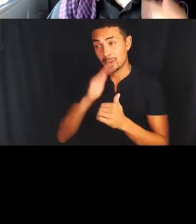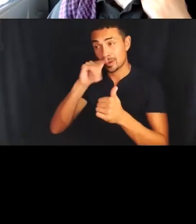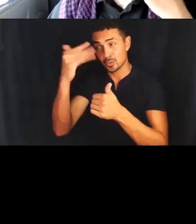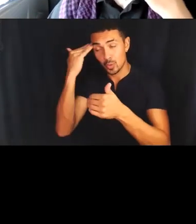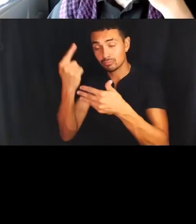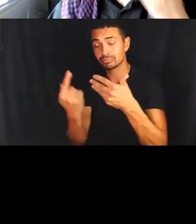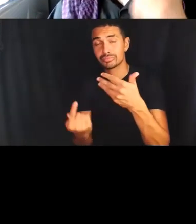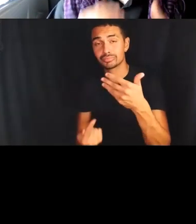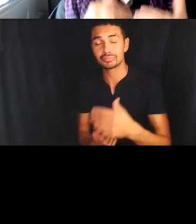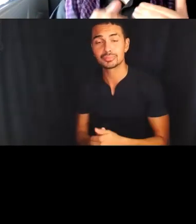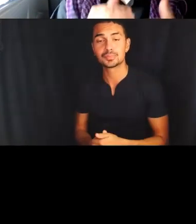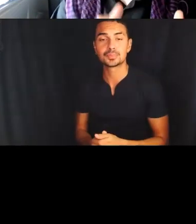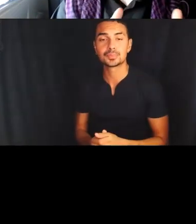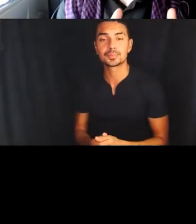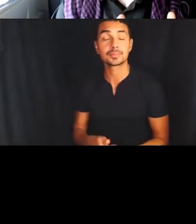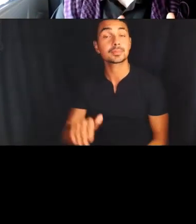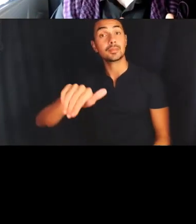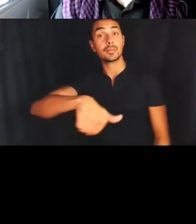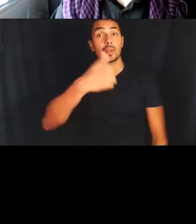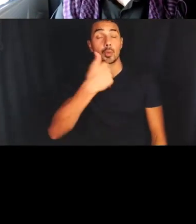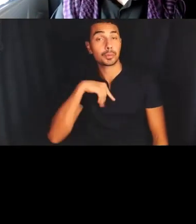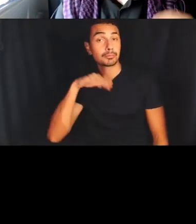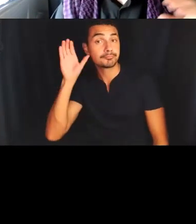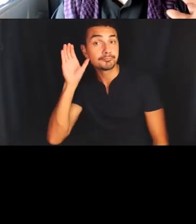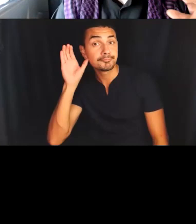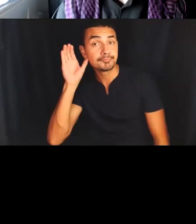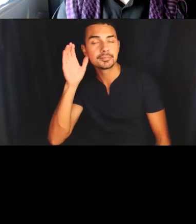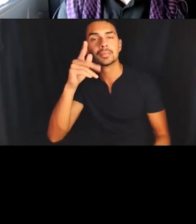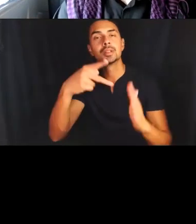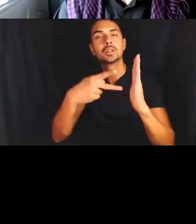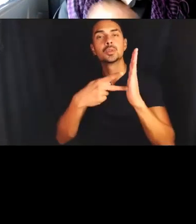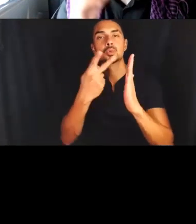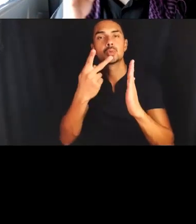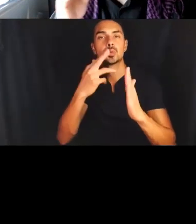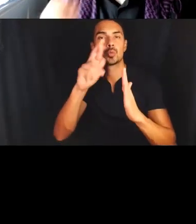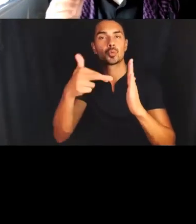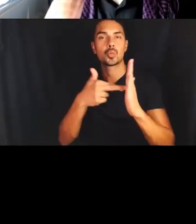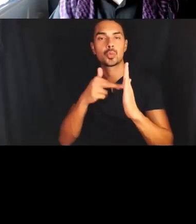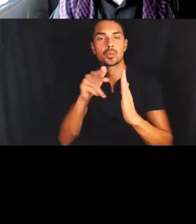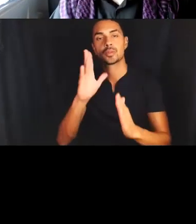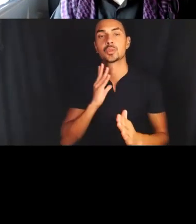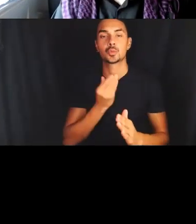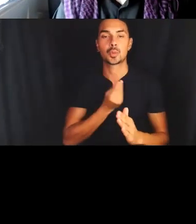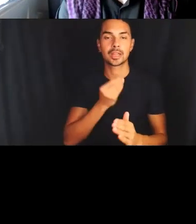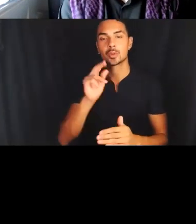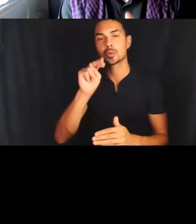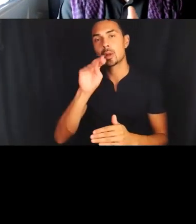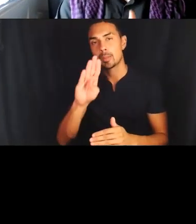and this is where some of these dual roles happened, where people were trans or nonbinary and were service providers,